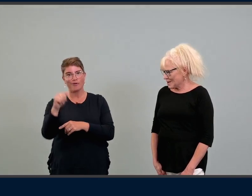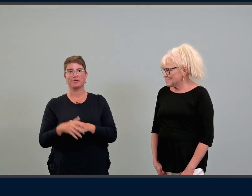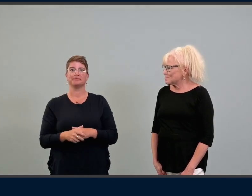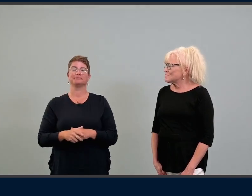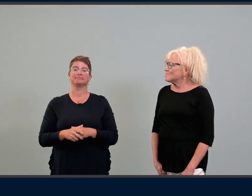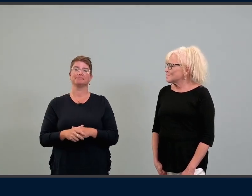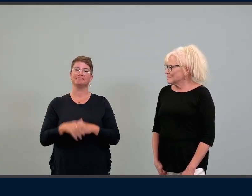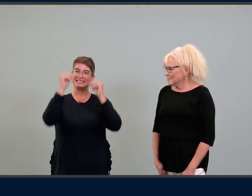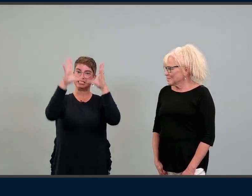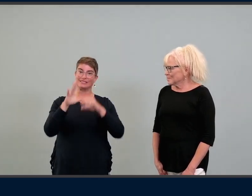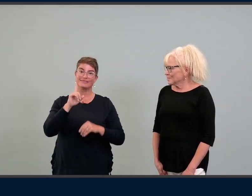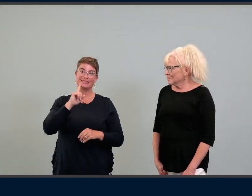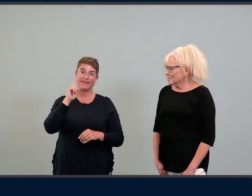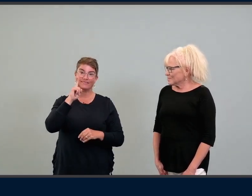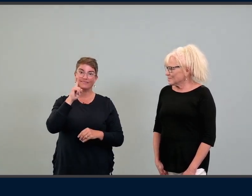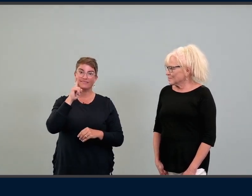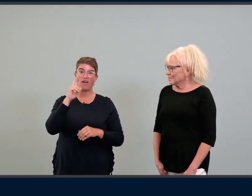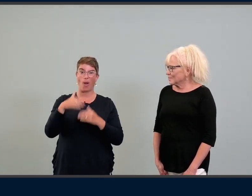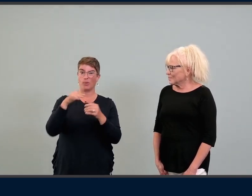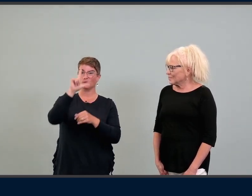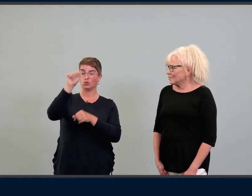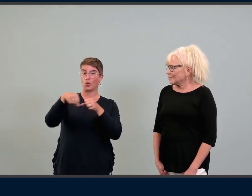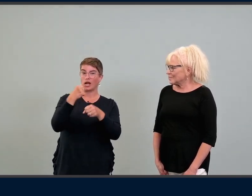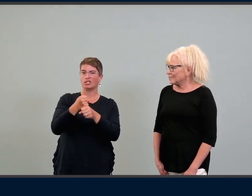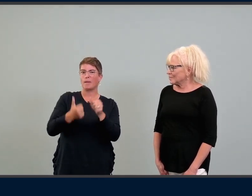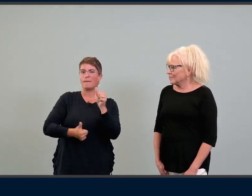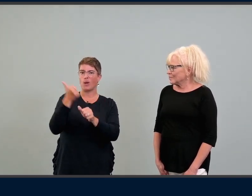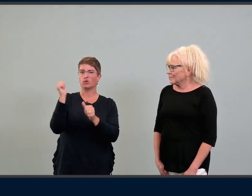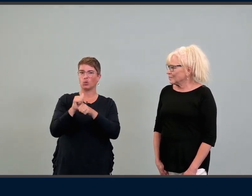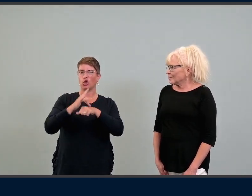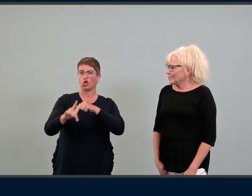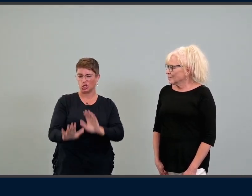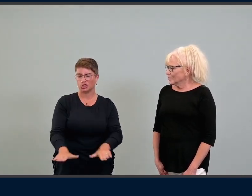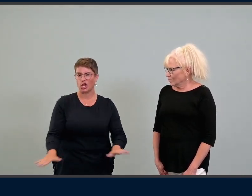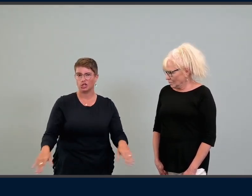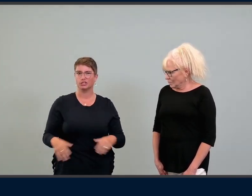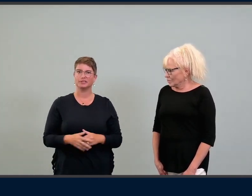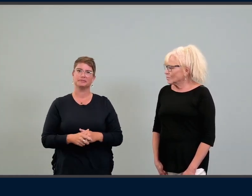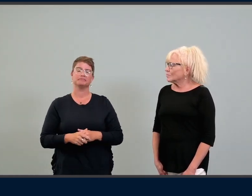I am a CODA, child of deaf adults. I'm a teacher of the deaf for about 20 years now,